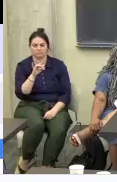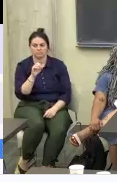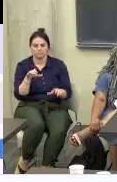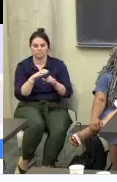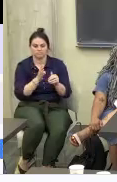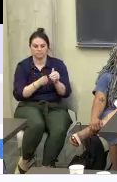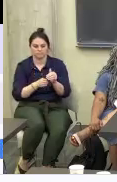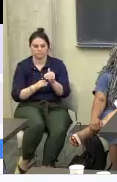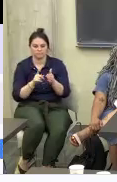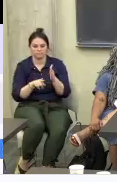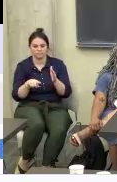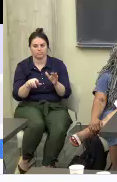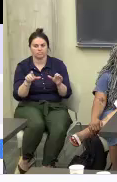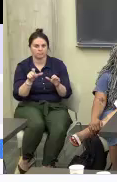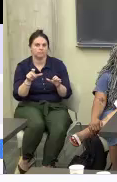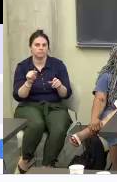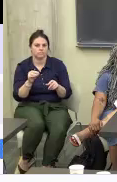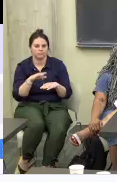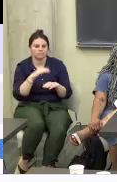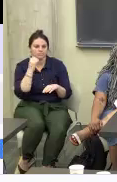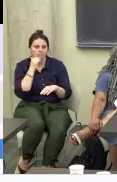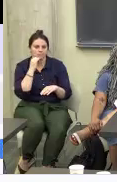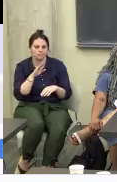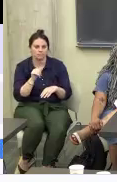What can we learn from them? What are some of the things